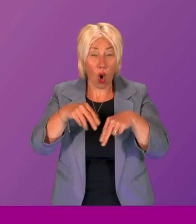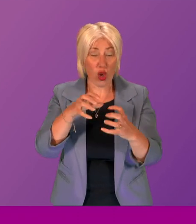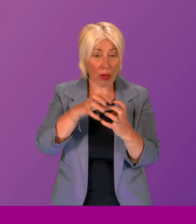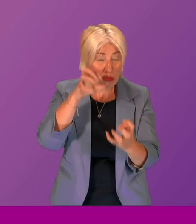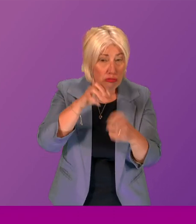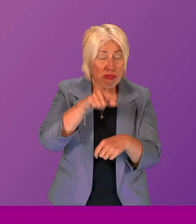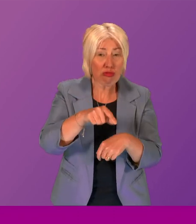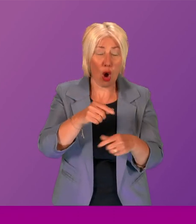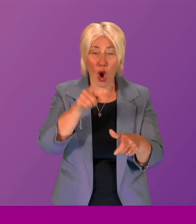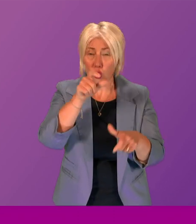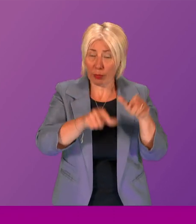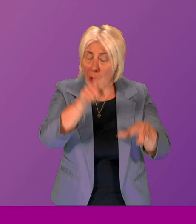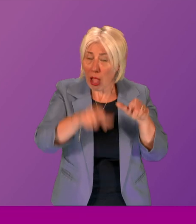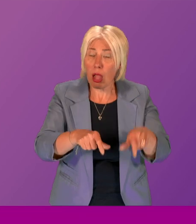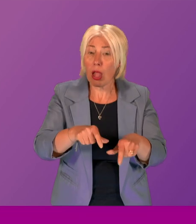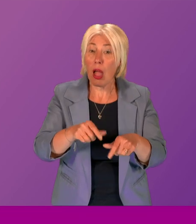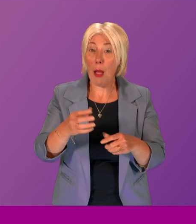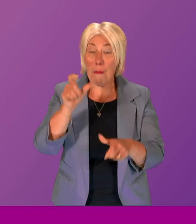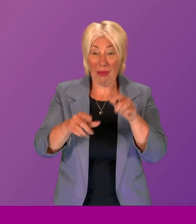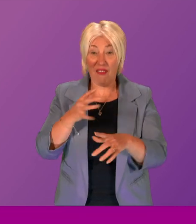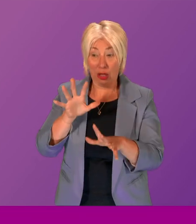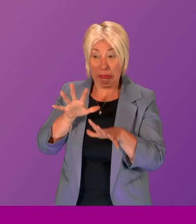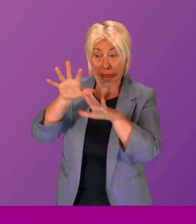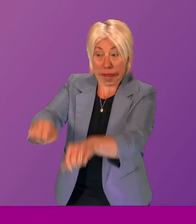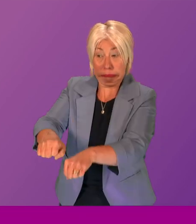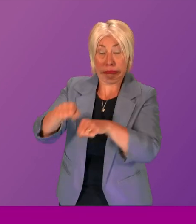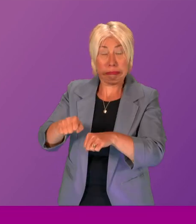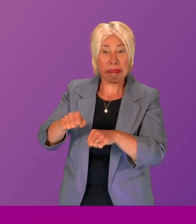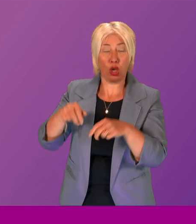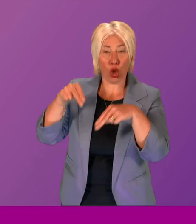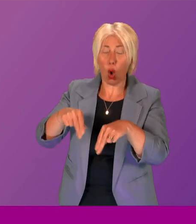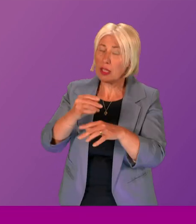had to restrain this type of dog; and there have been a series of very serious incidents,